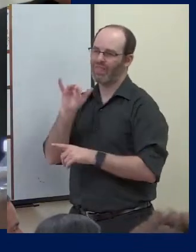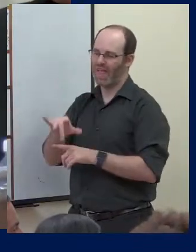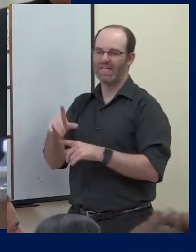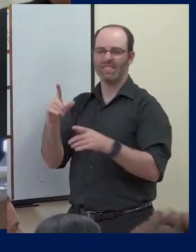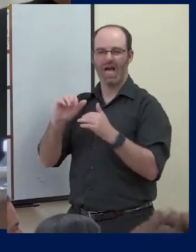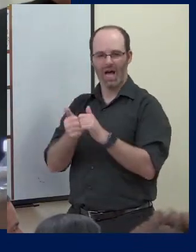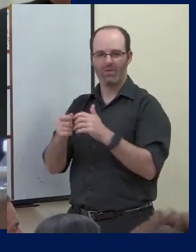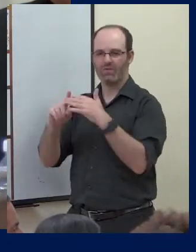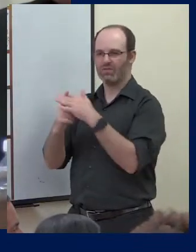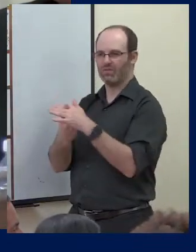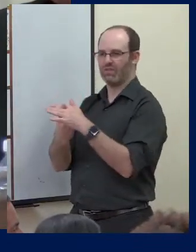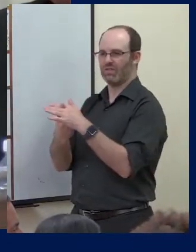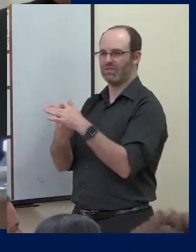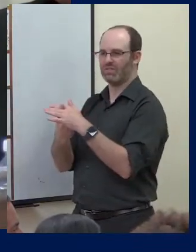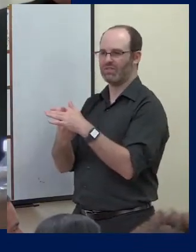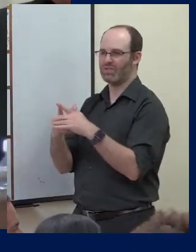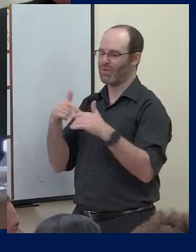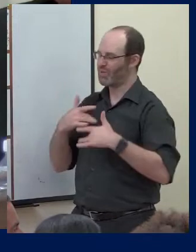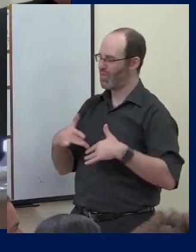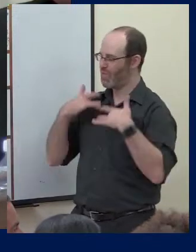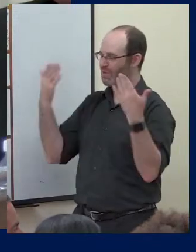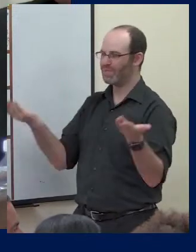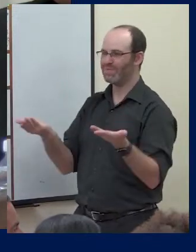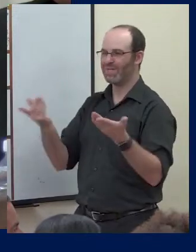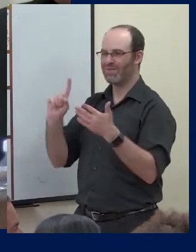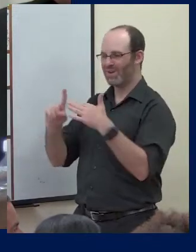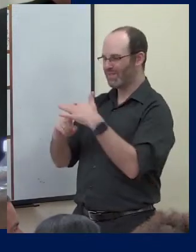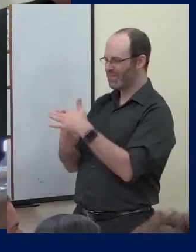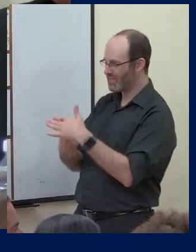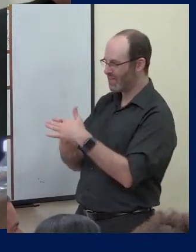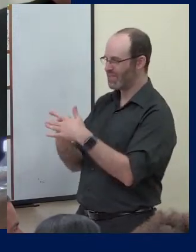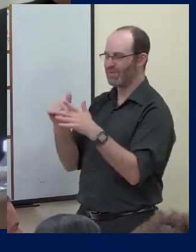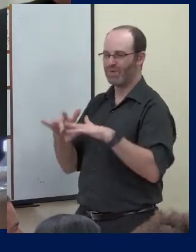We are thrilled to be here where it starts and were thrilled to announce we are now going